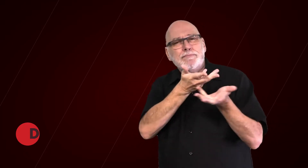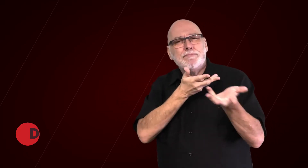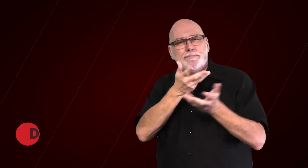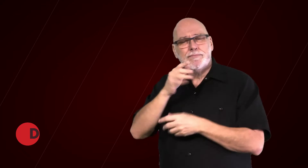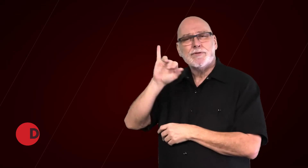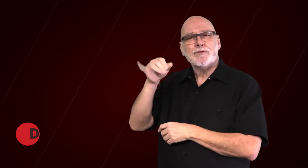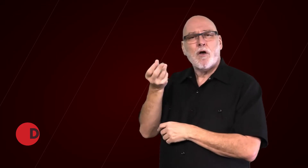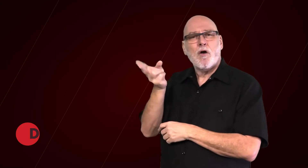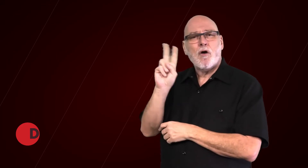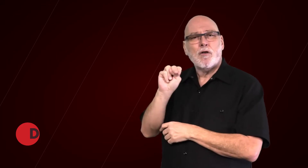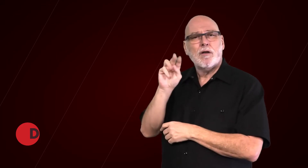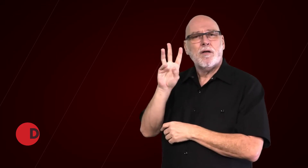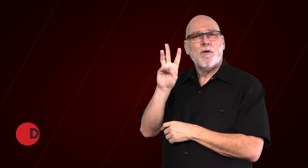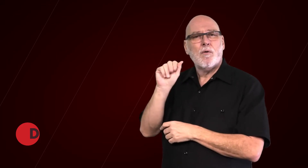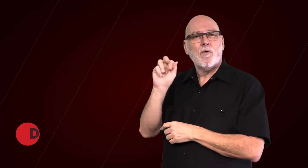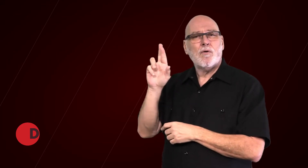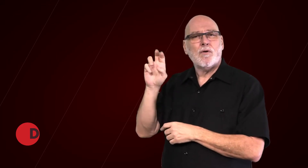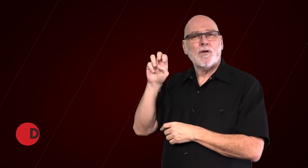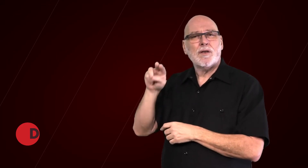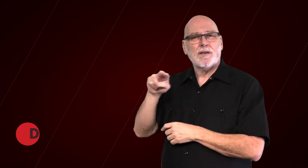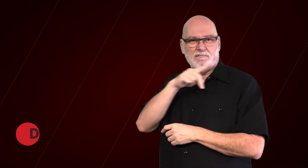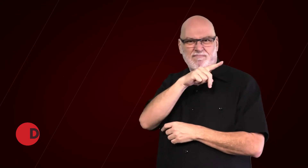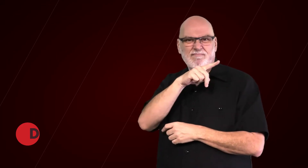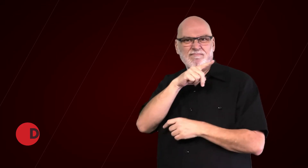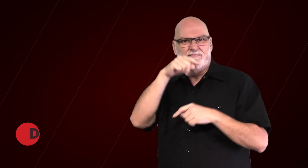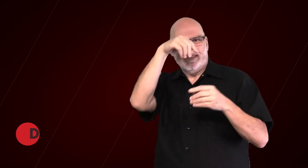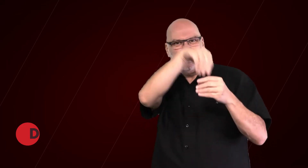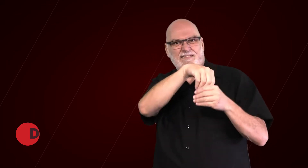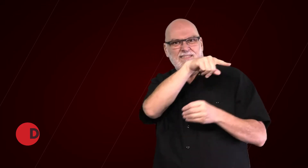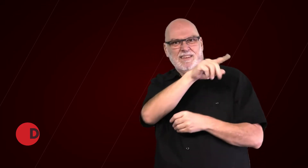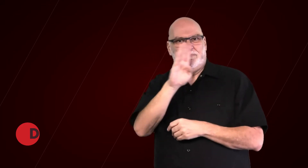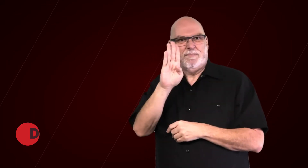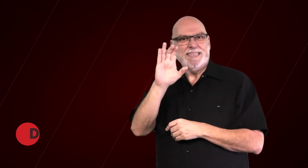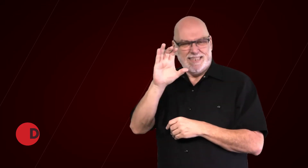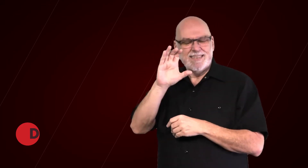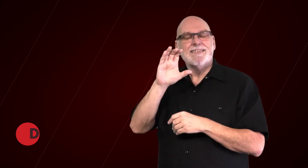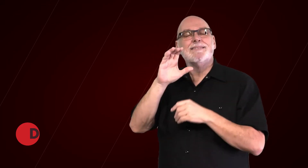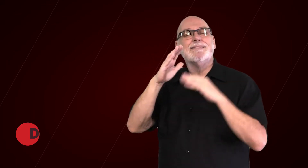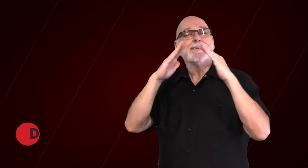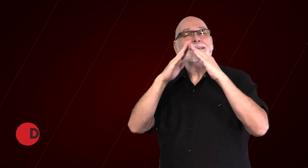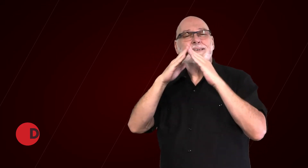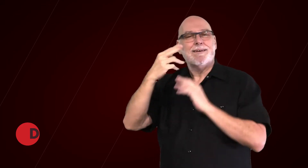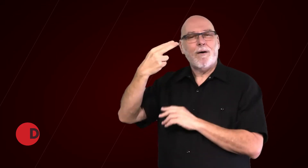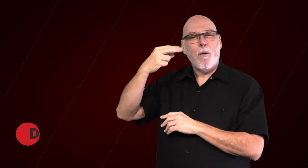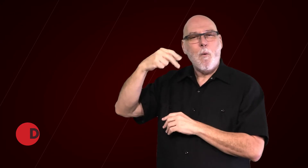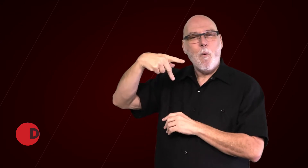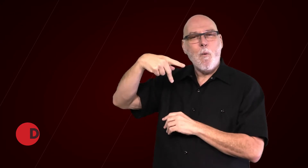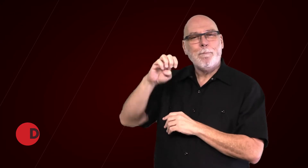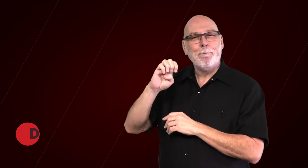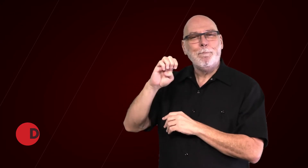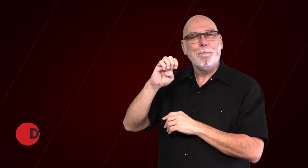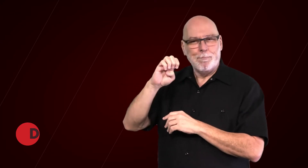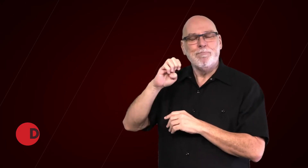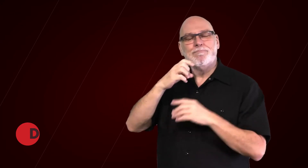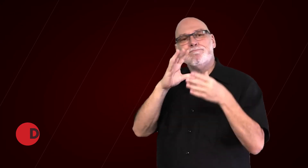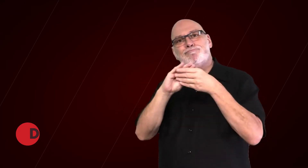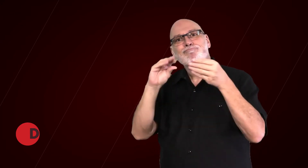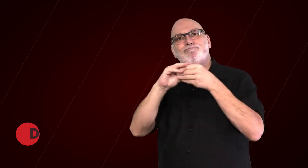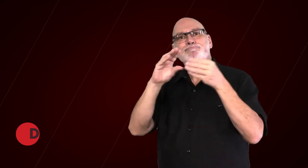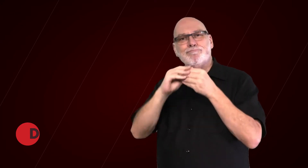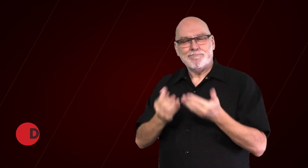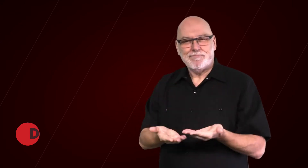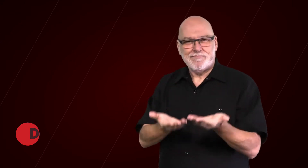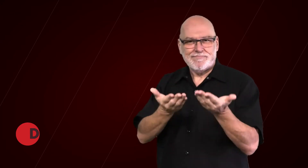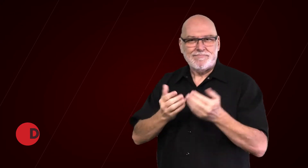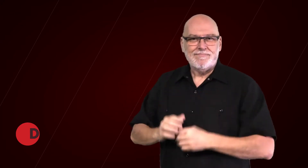DeafDots interviewed John Warren who was stranded in Hope, BC.